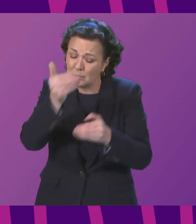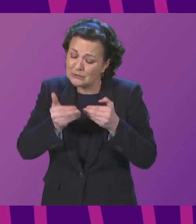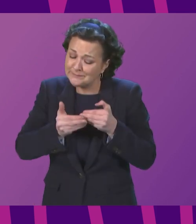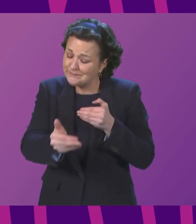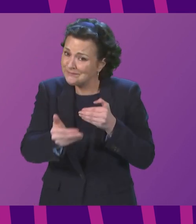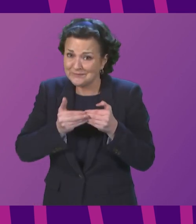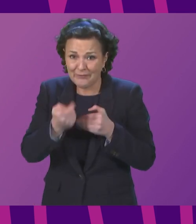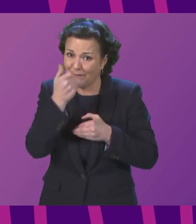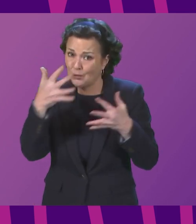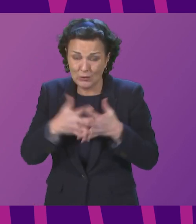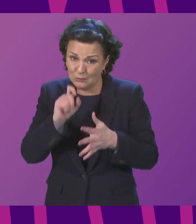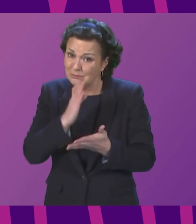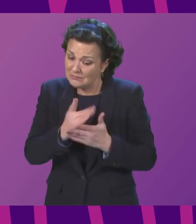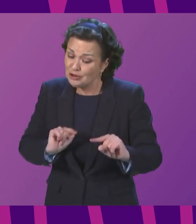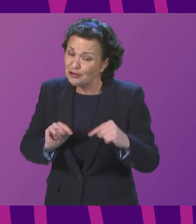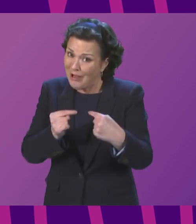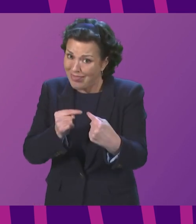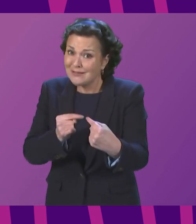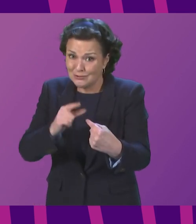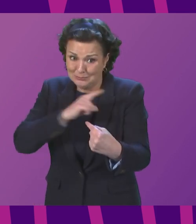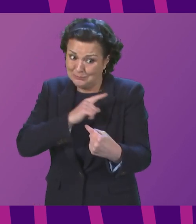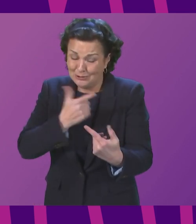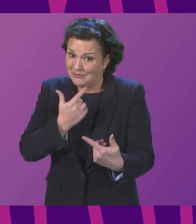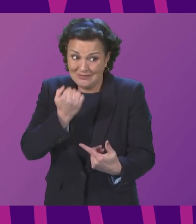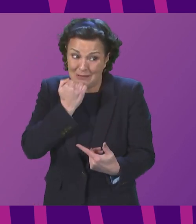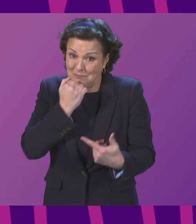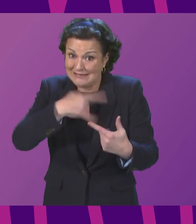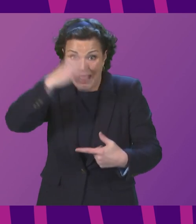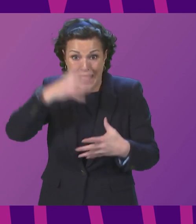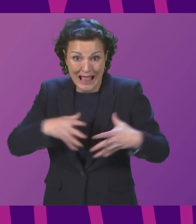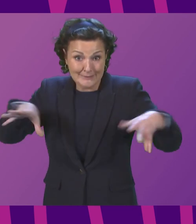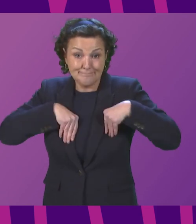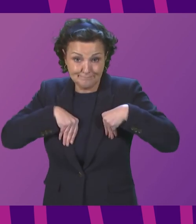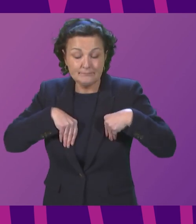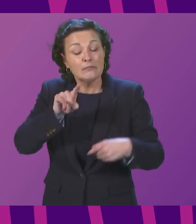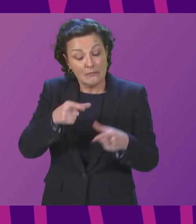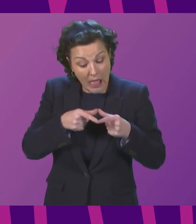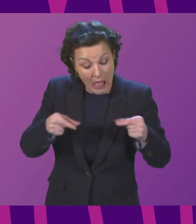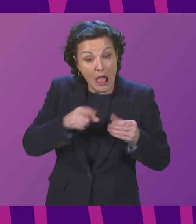staff and parents. Using lateral flow tests will help. So, too, will the changes to the